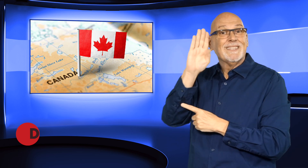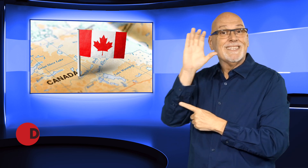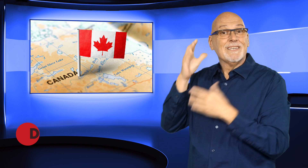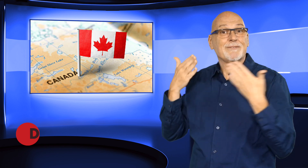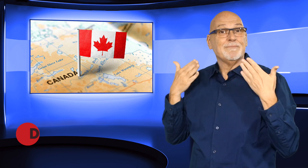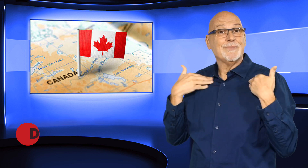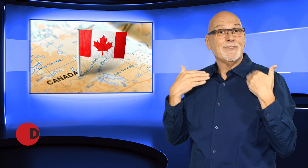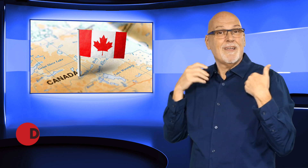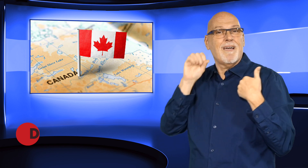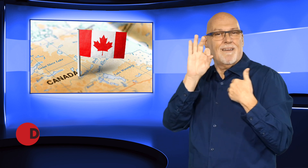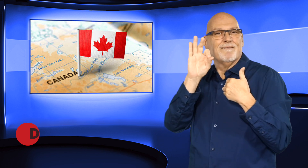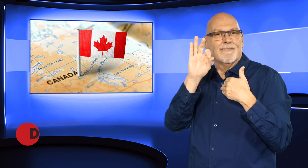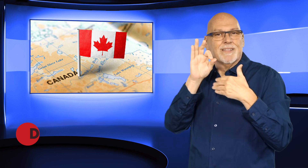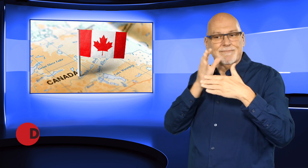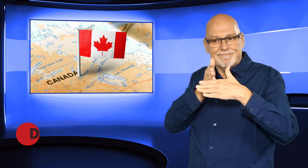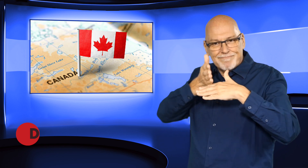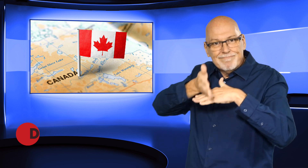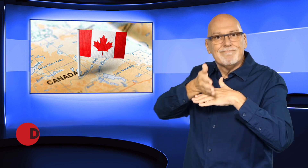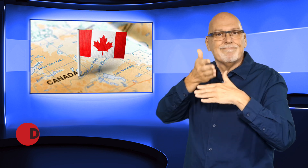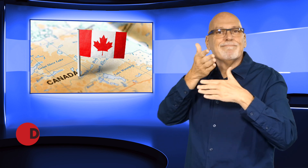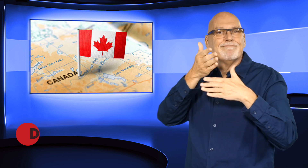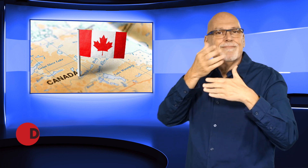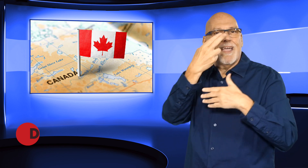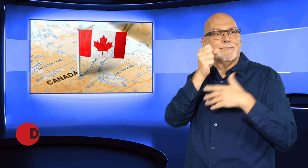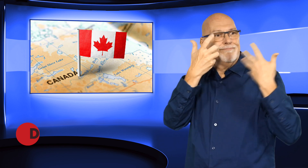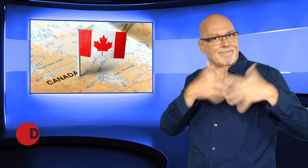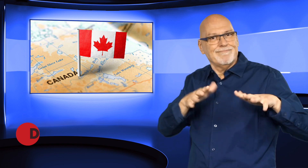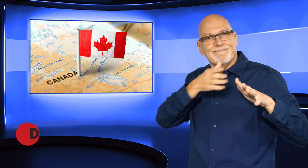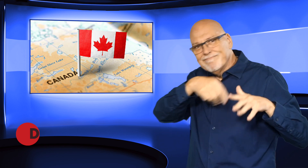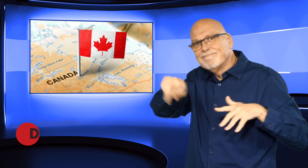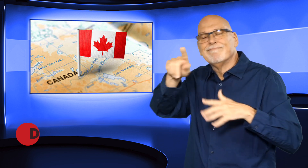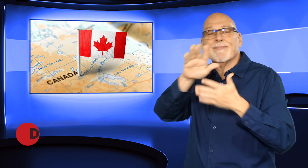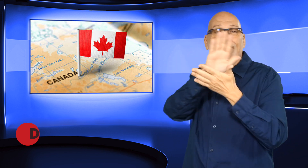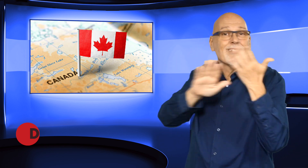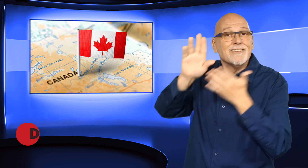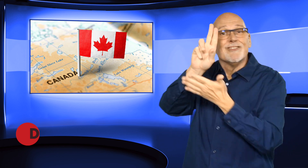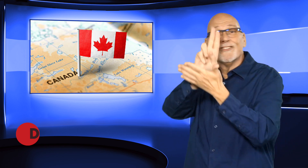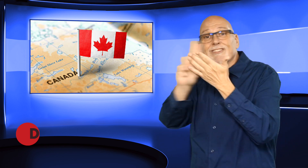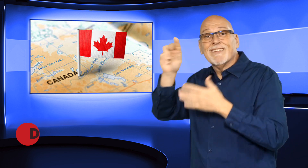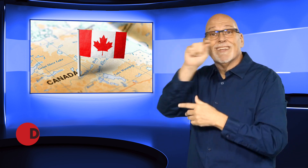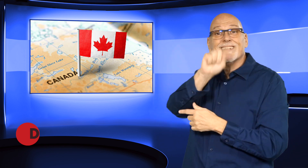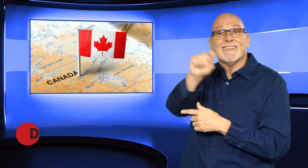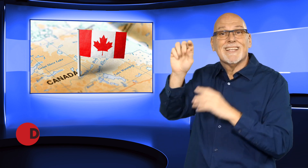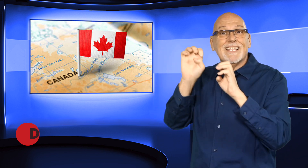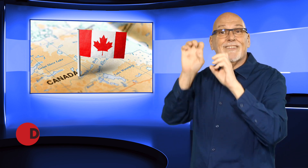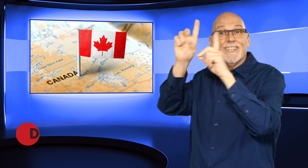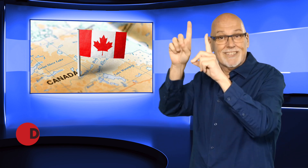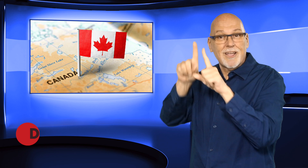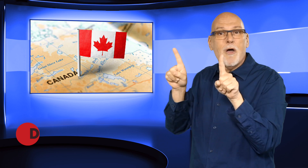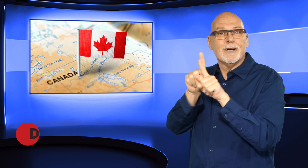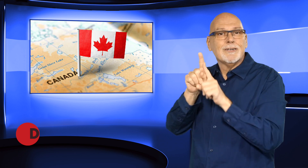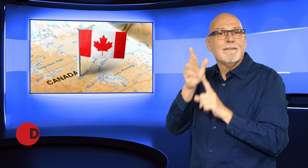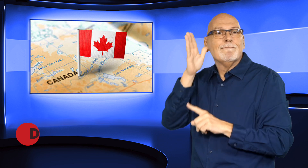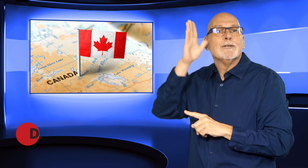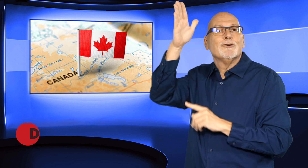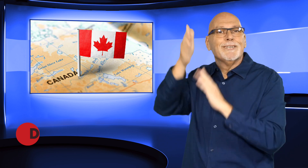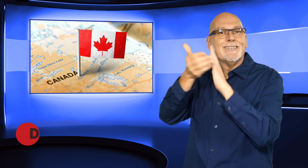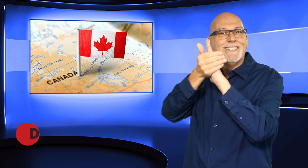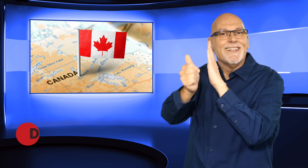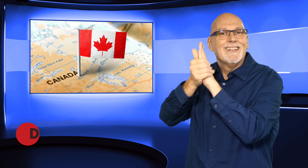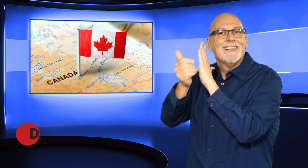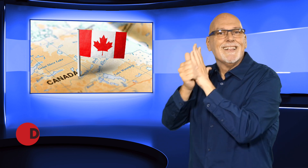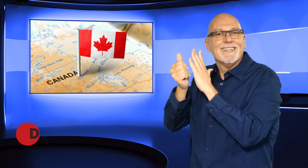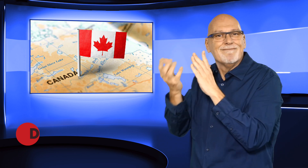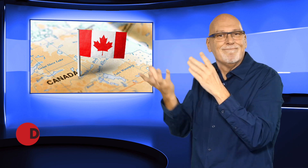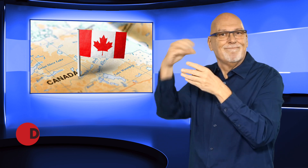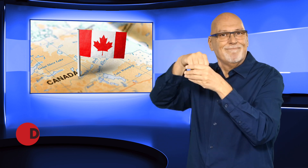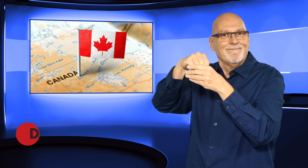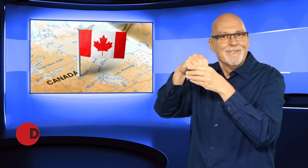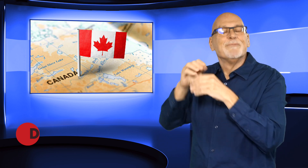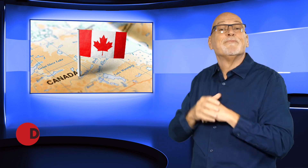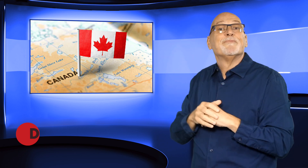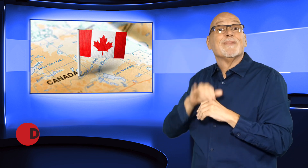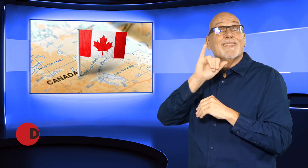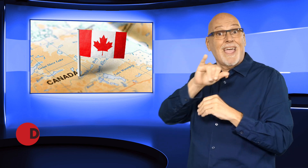the BC Ministry of Post-Secondary Education and Future Skills